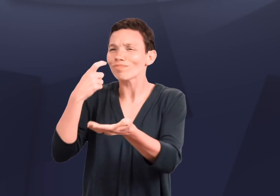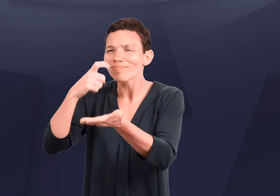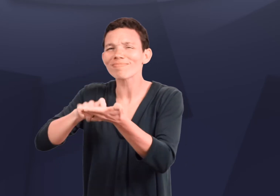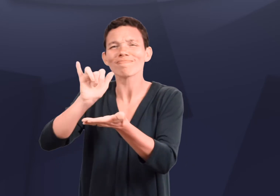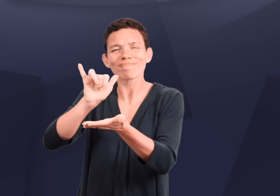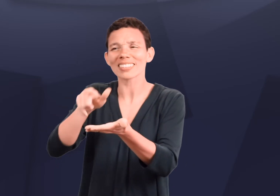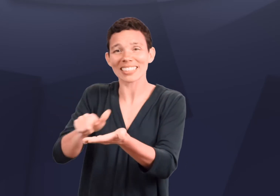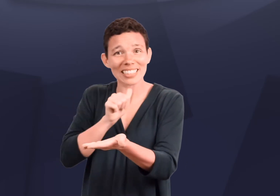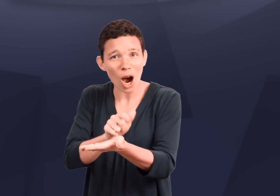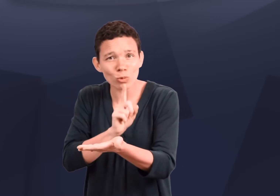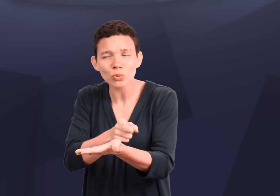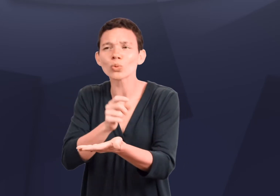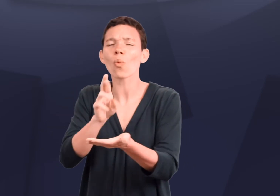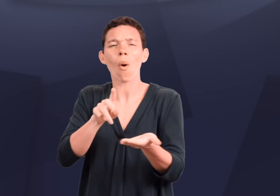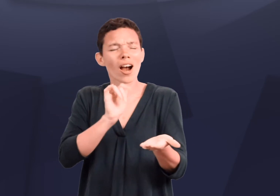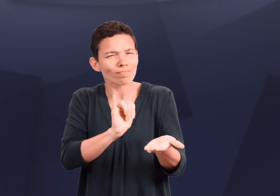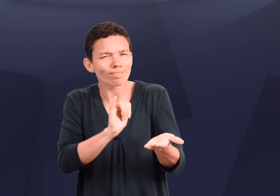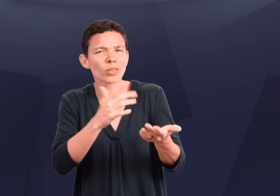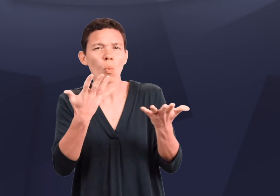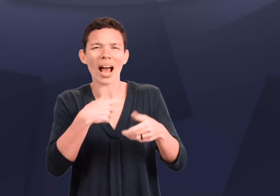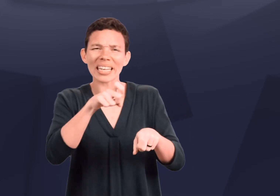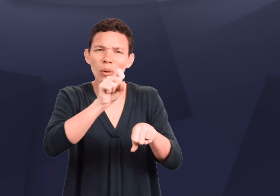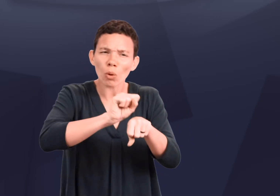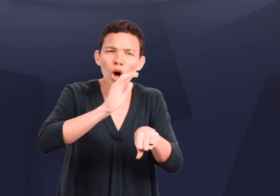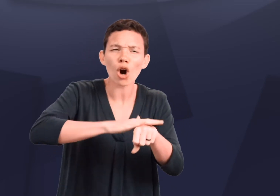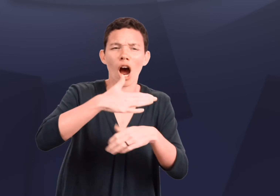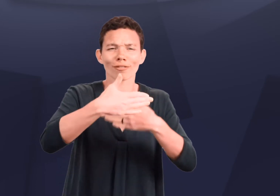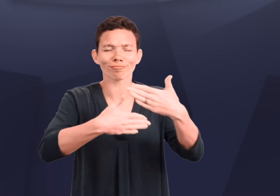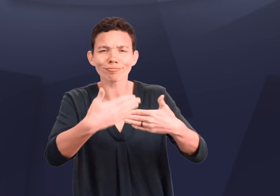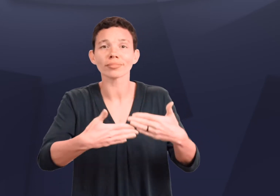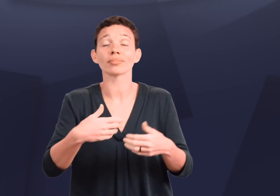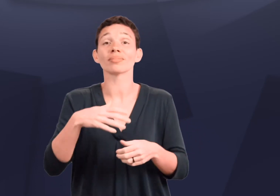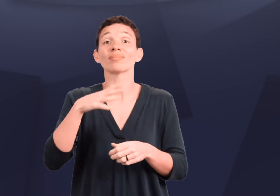It prevents us from challenging the bias and the stereotypes held about certain groups.